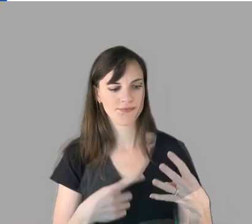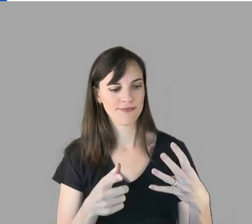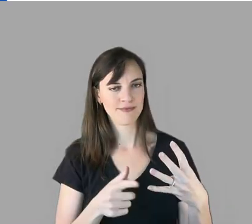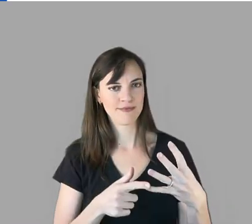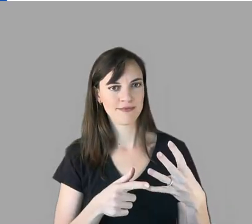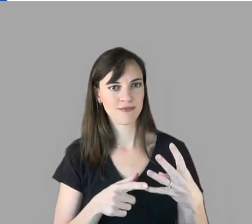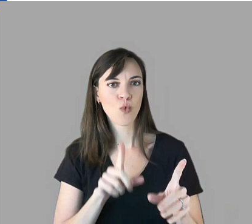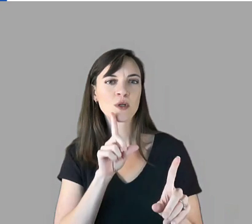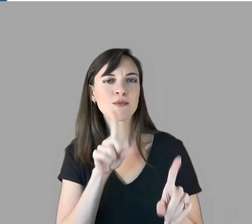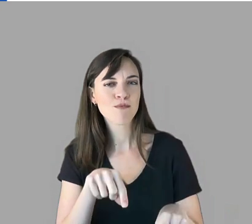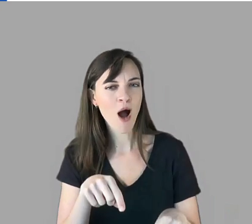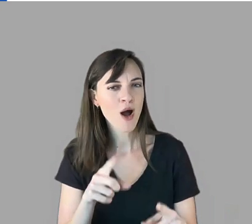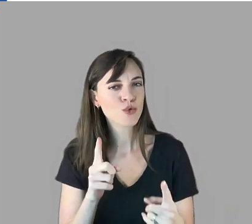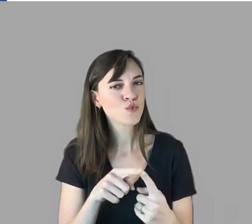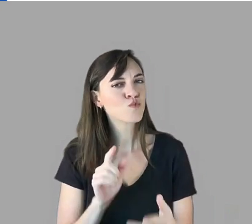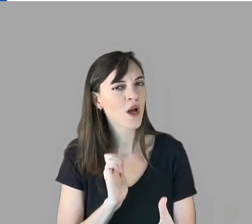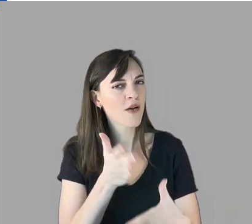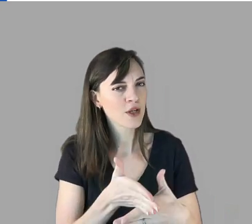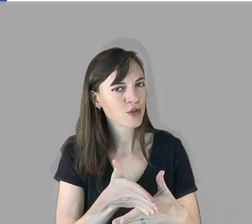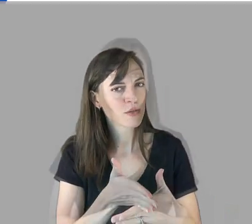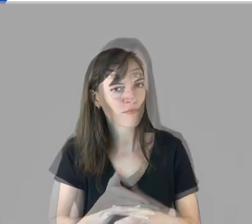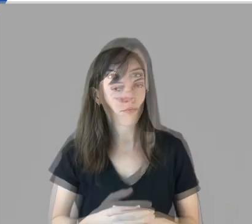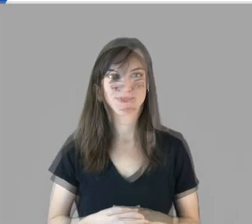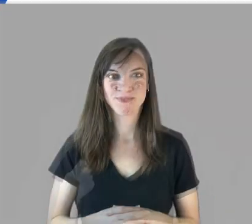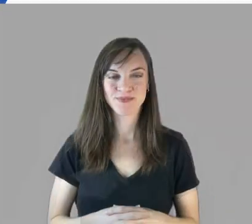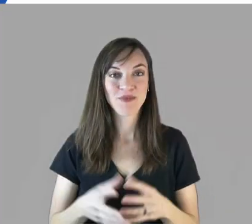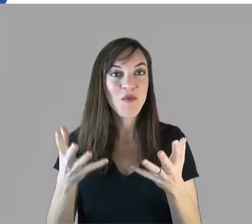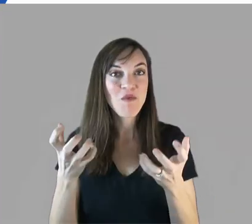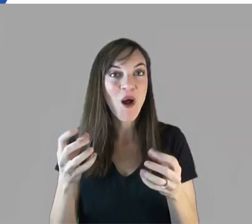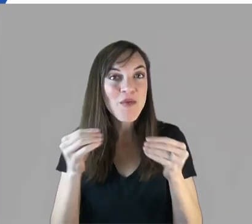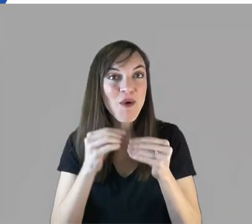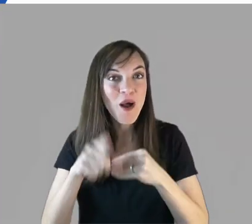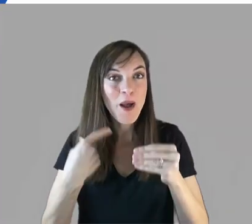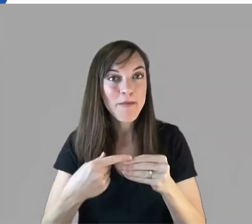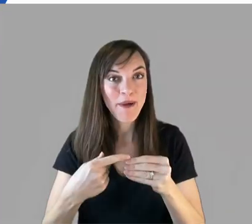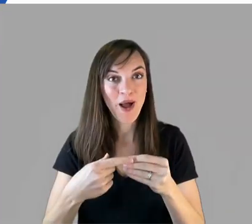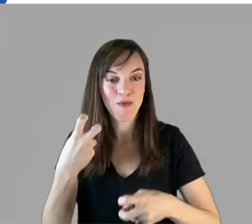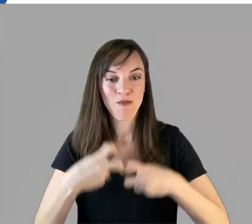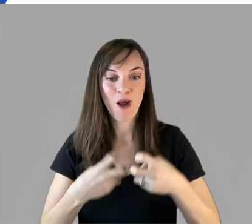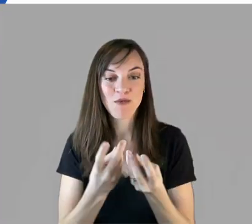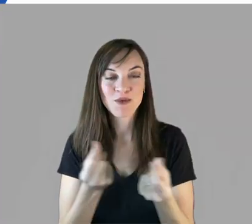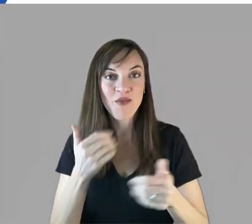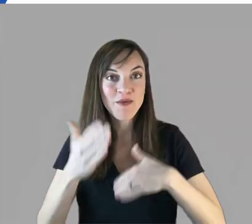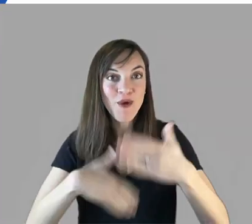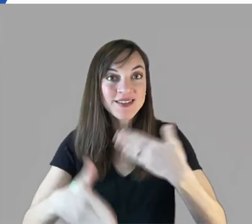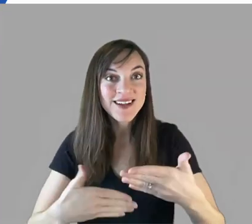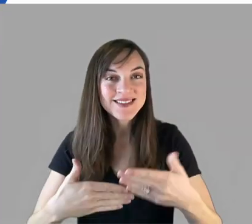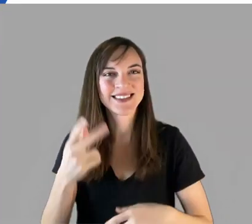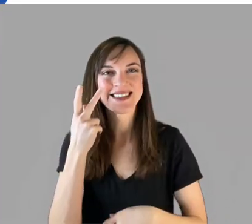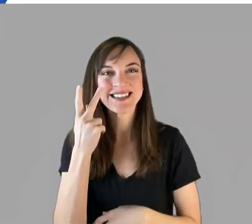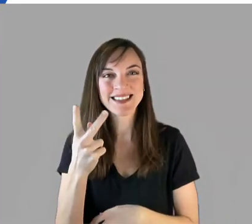Lastly, Step 4 response to intervention: Is it working? Do you want more on the problem solving process? Be sure to watch